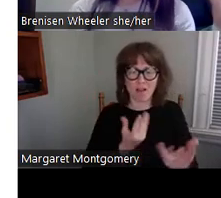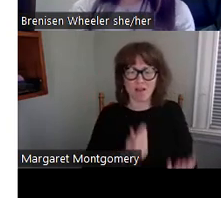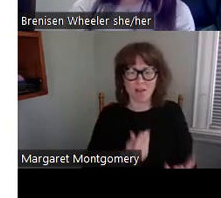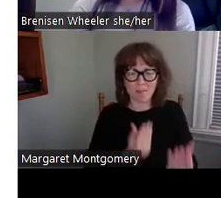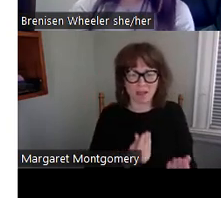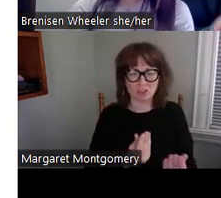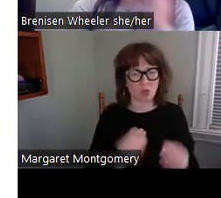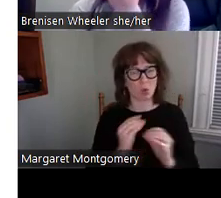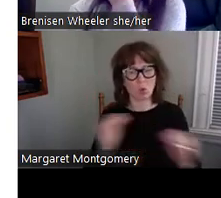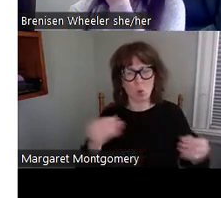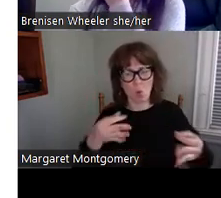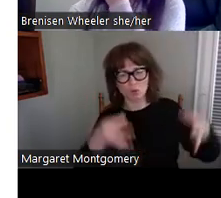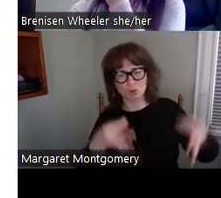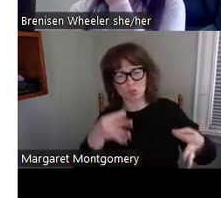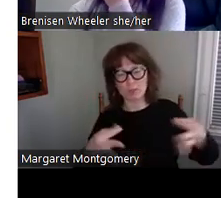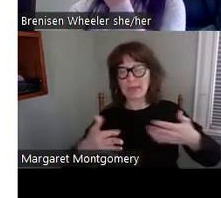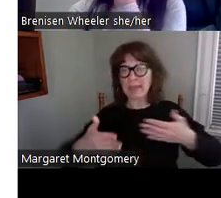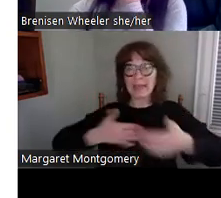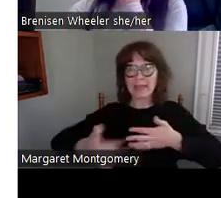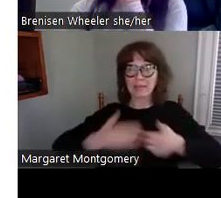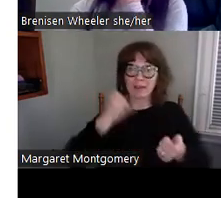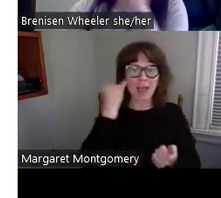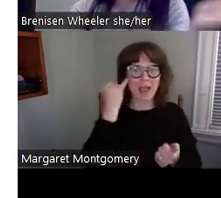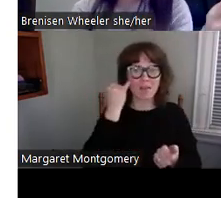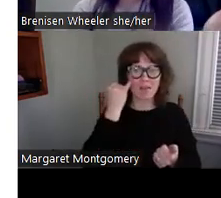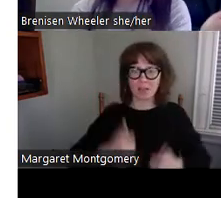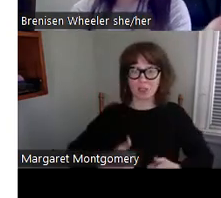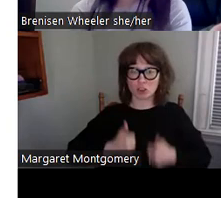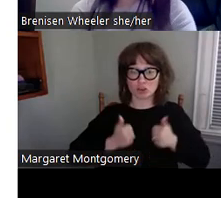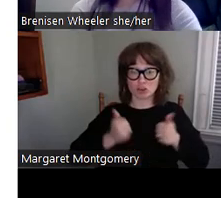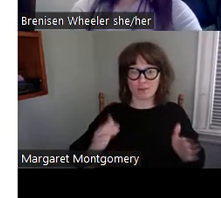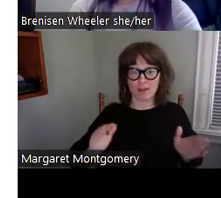as we've talked about with digital digital abuse, it does not guarantee safety.